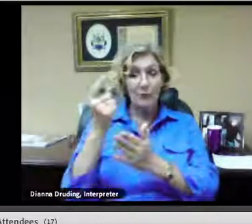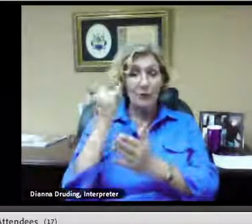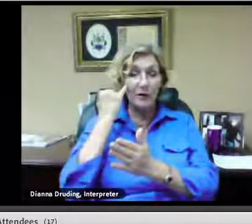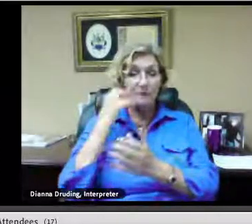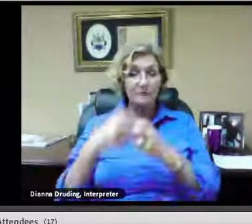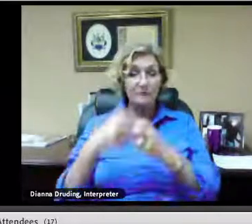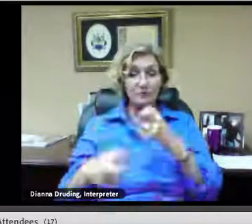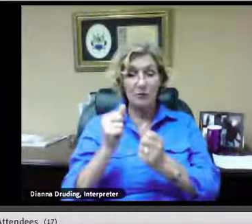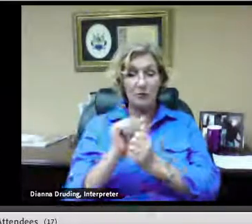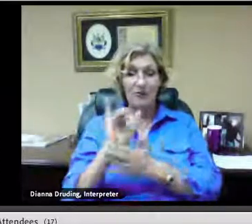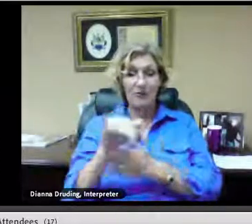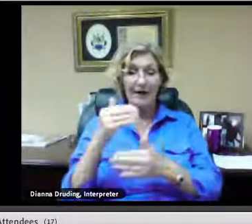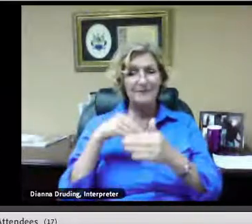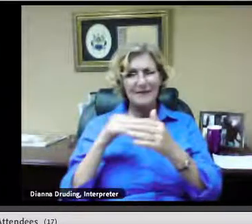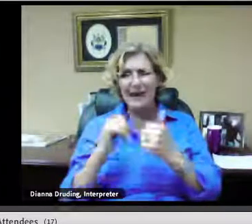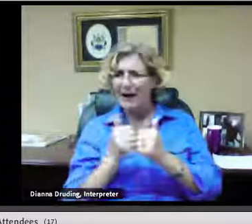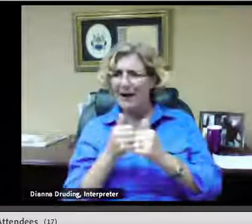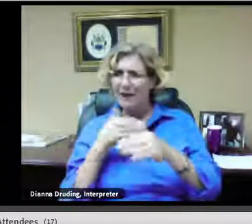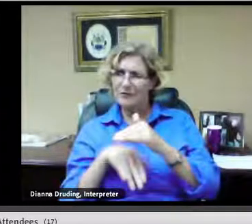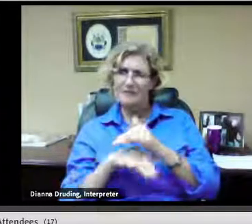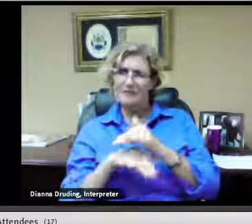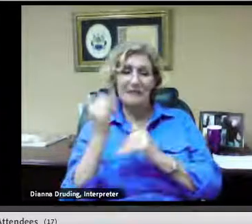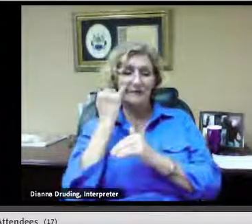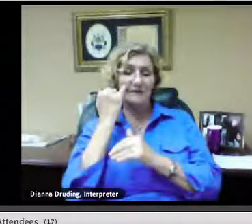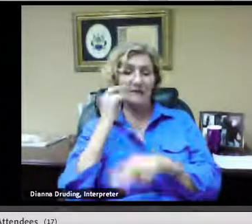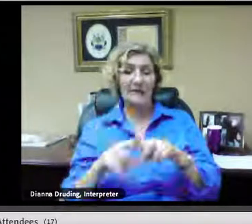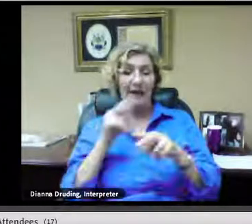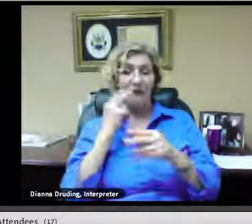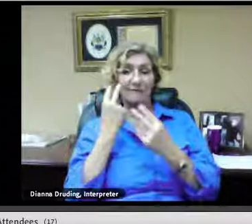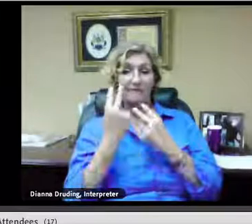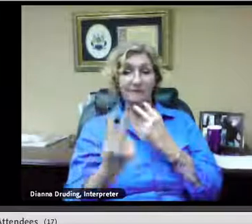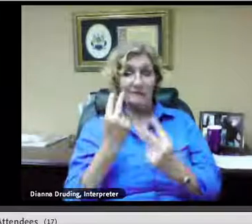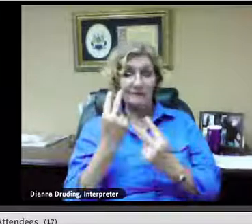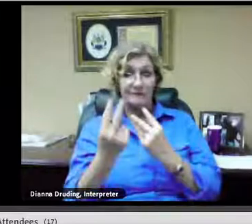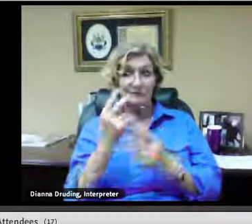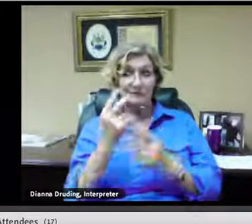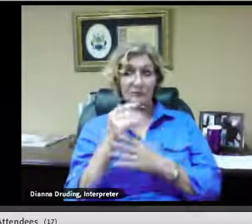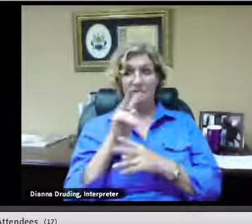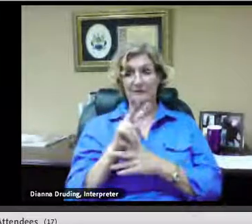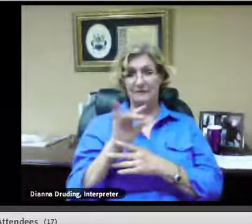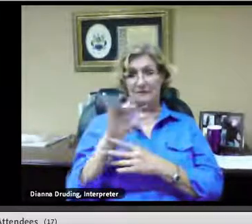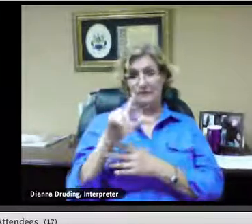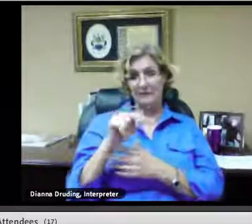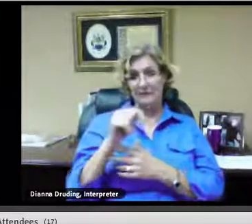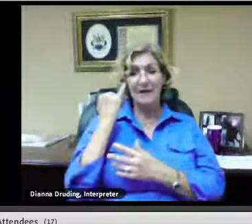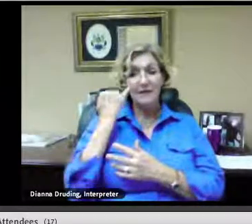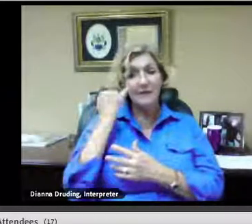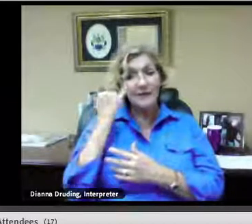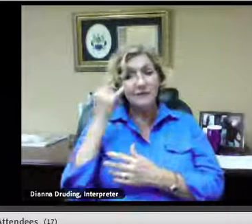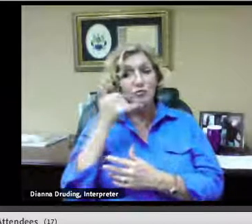they could, you know, walk through it if they said, you know, if they had that availability, similar to the, you know, like, good digital reference